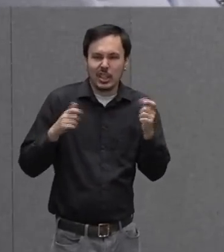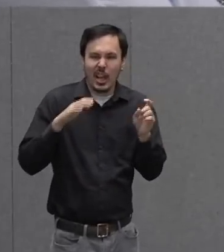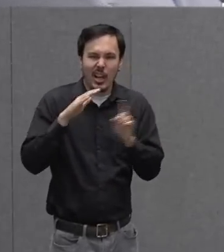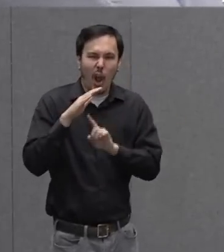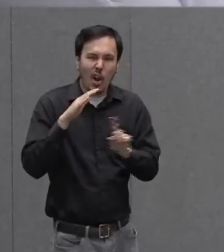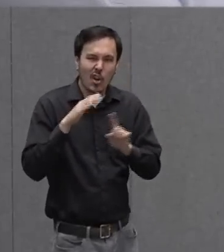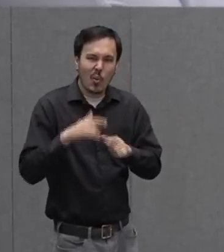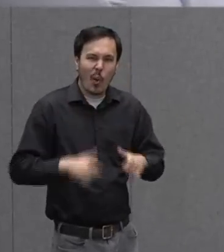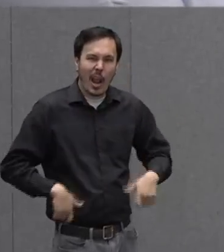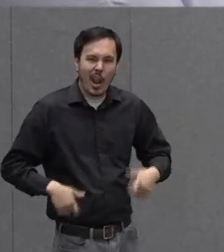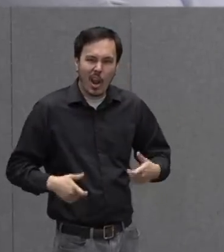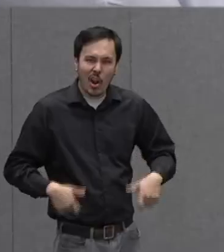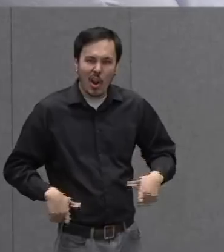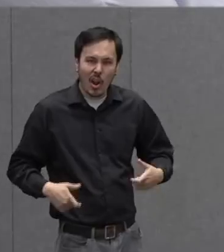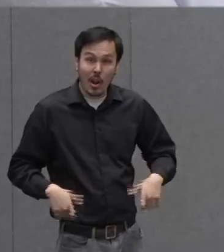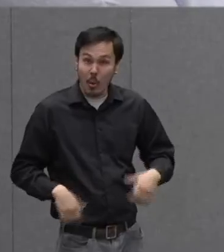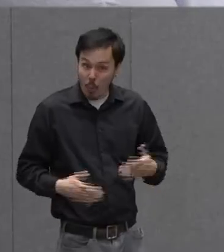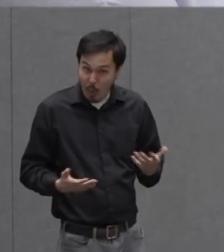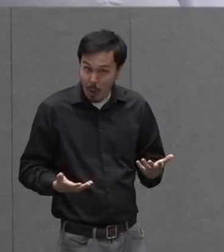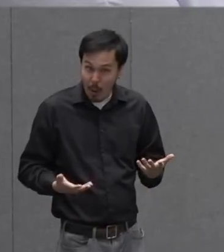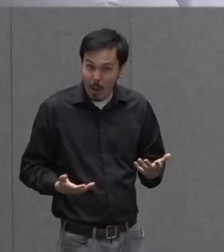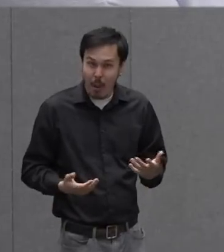What? Oh my gosh, here it is.